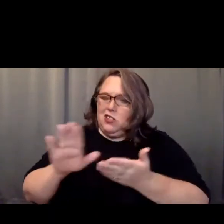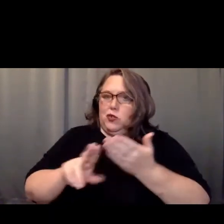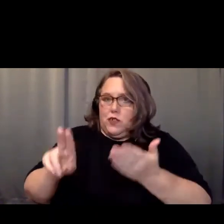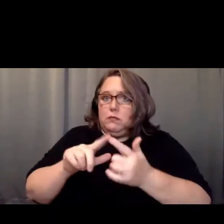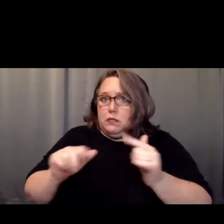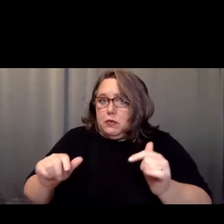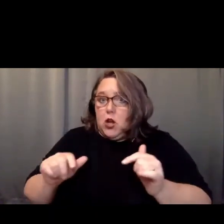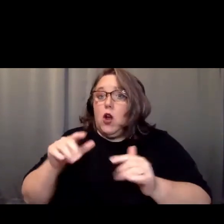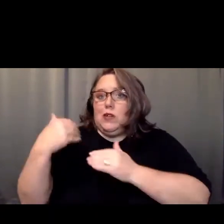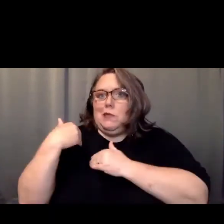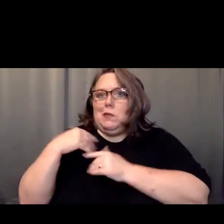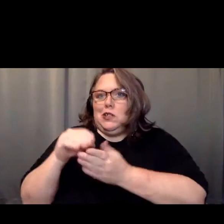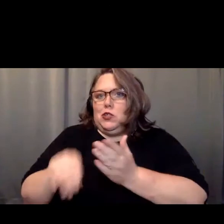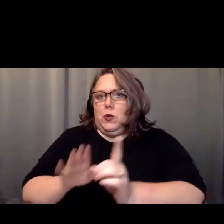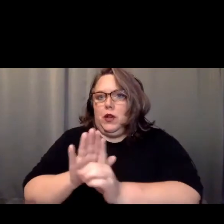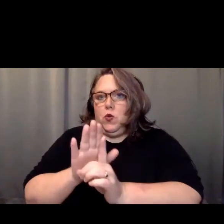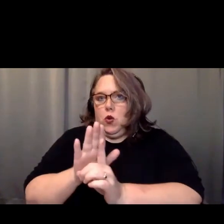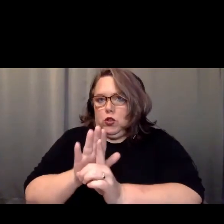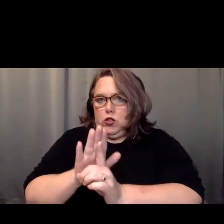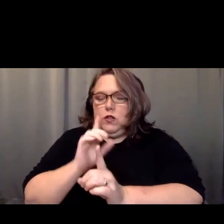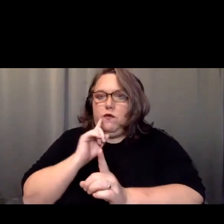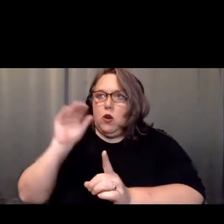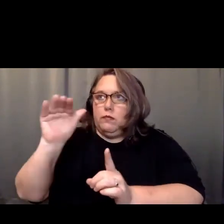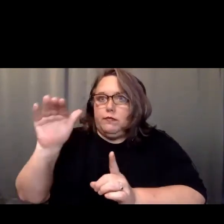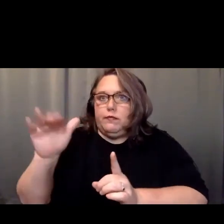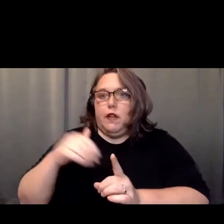voicing out if there's any issues or any problems